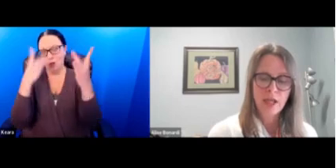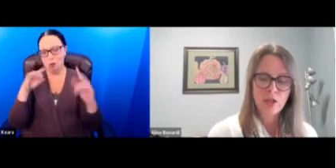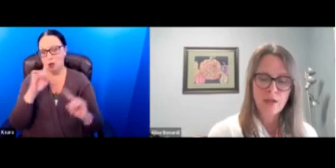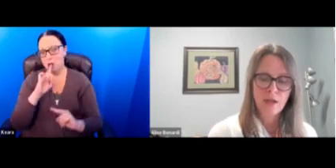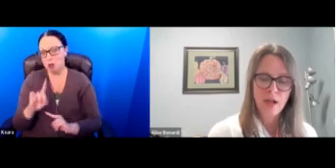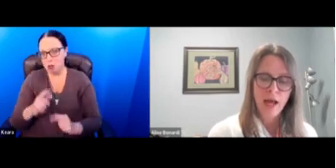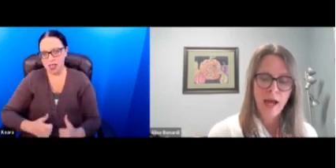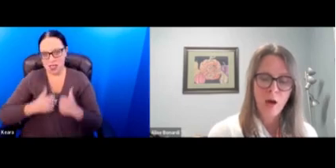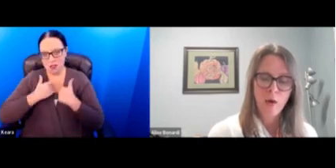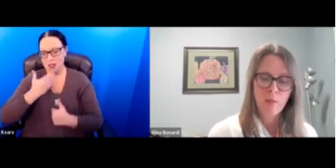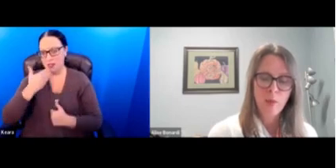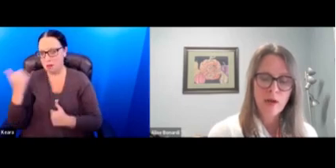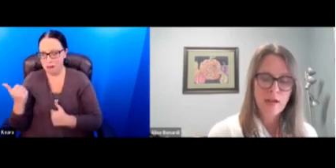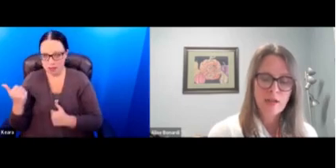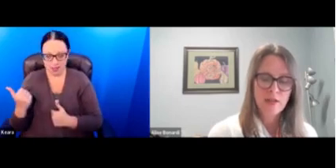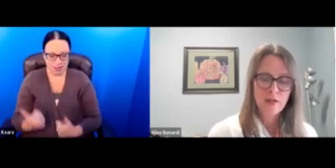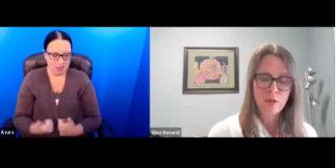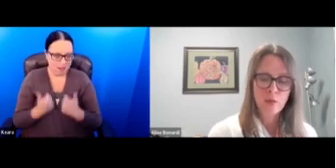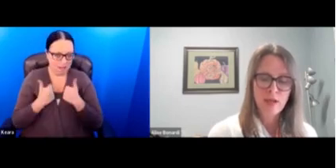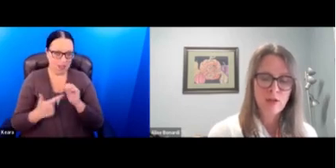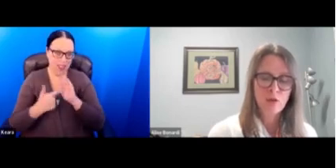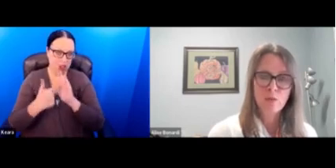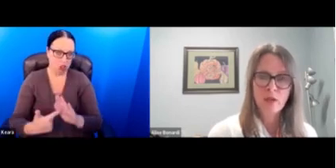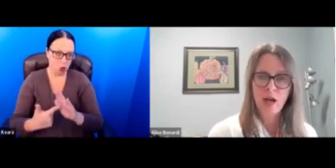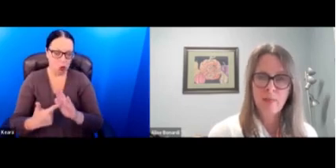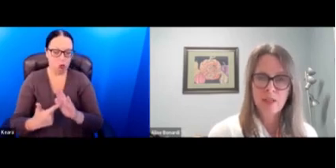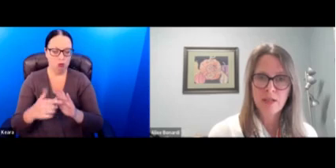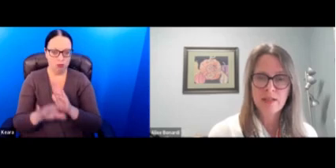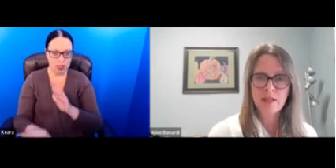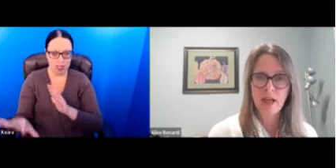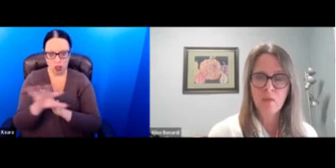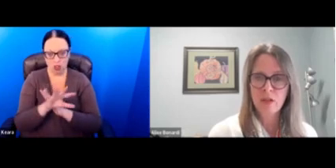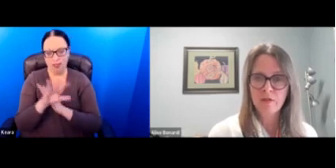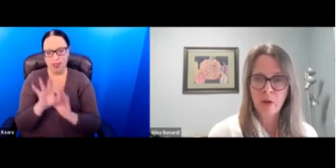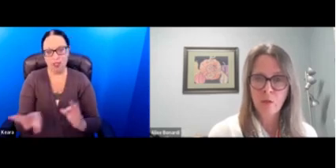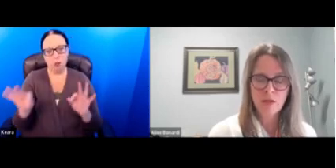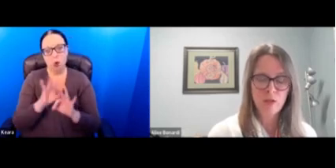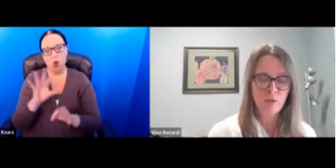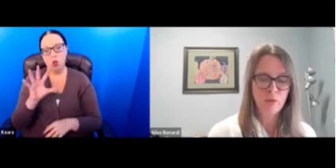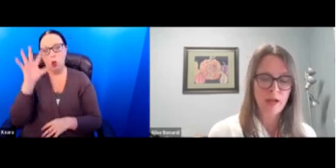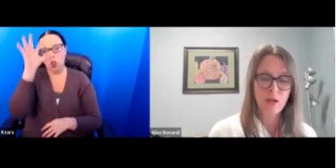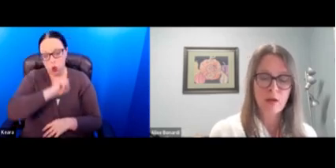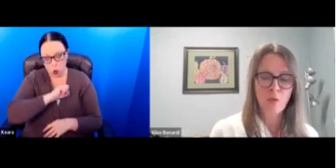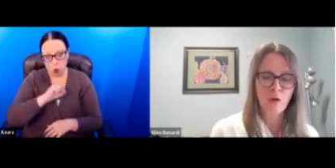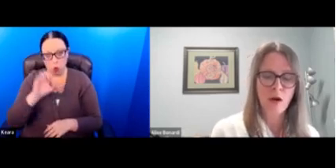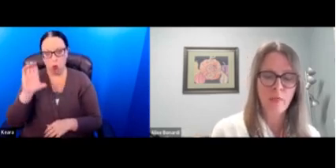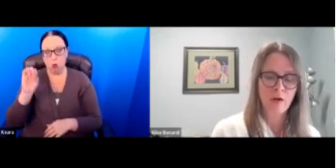nation how important it is to assume competence. And we look forward to hearing more about